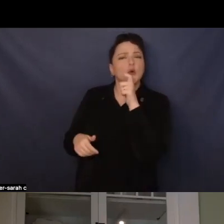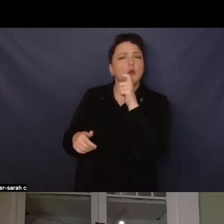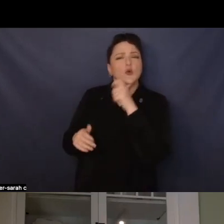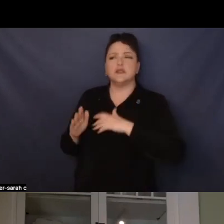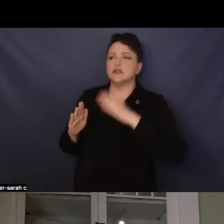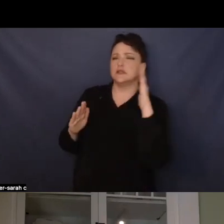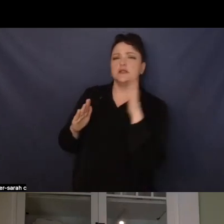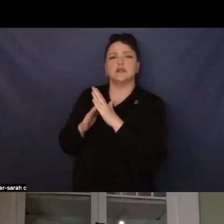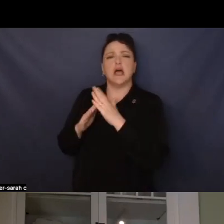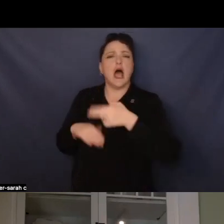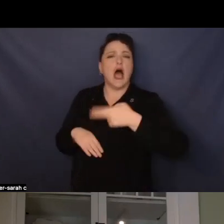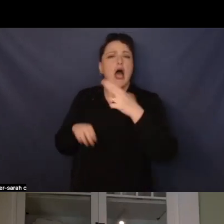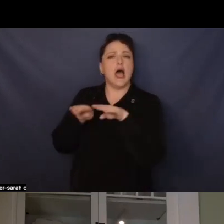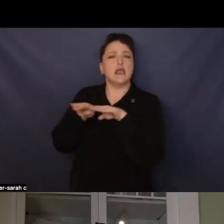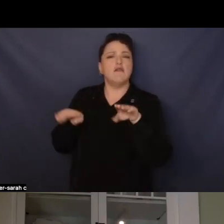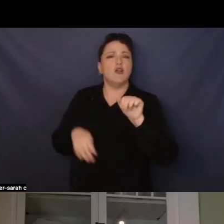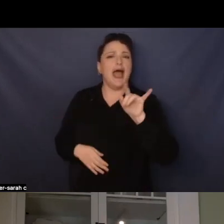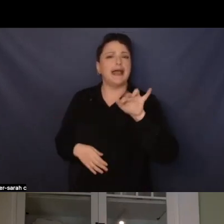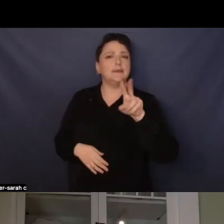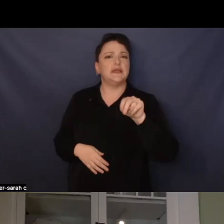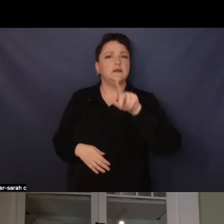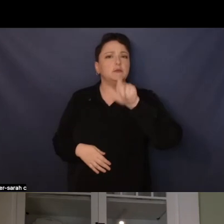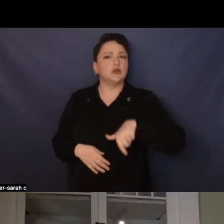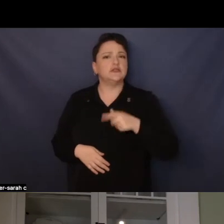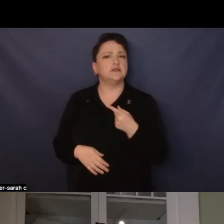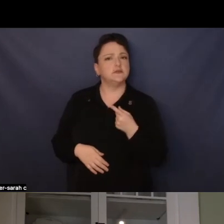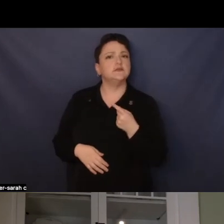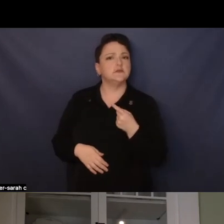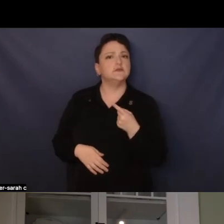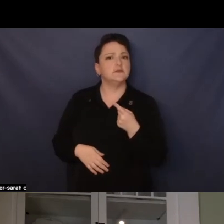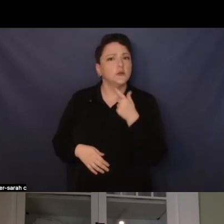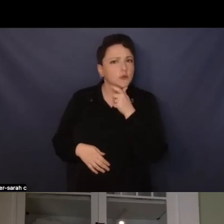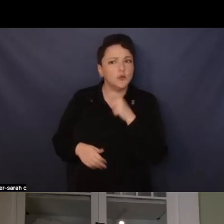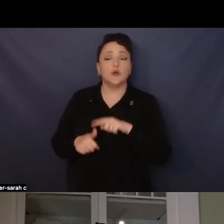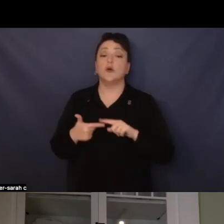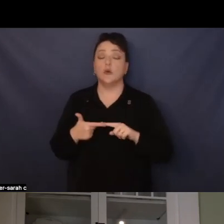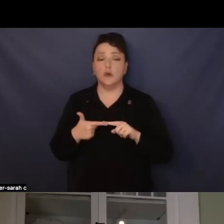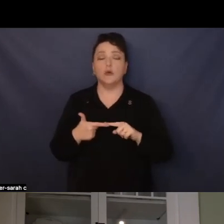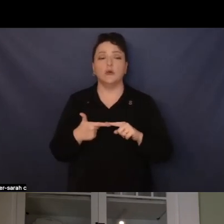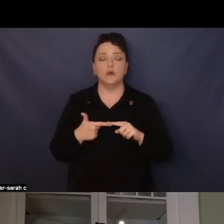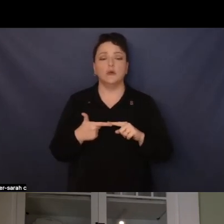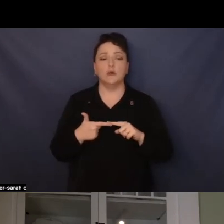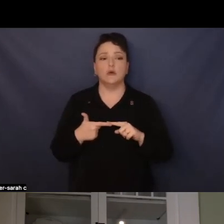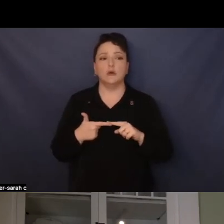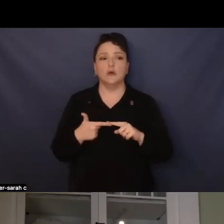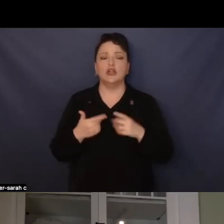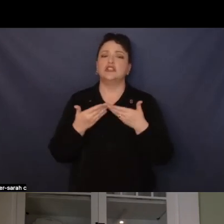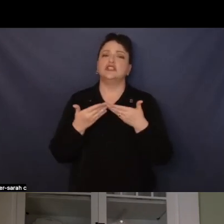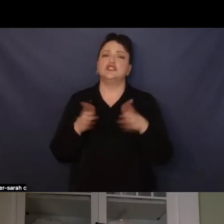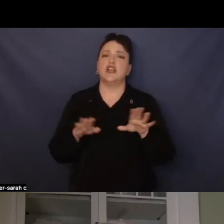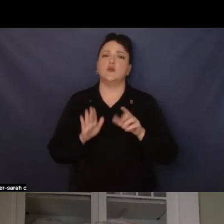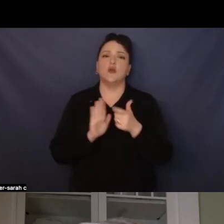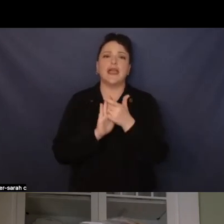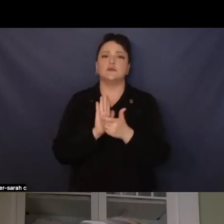administrator is that you can talk to. Or contact their general counsel for the healthcare provider.